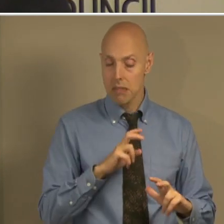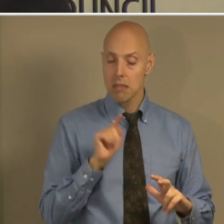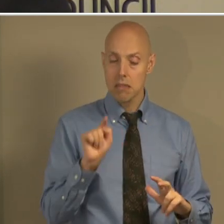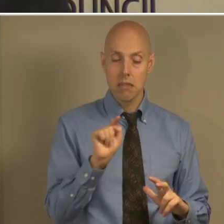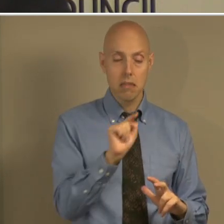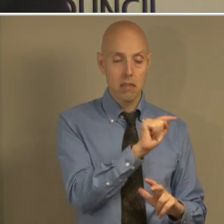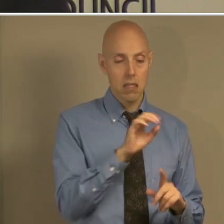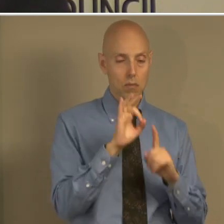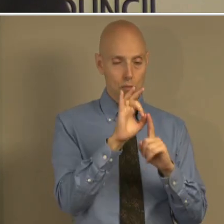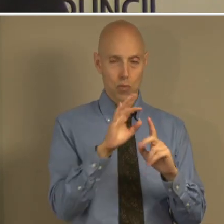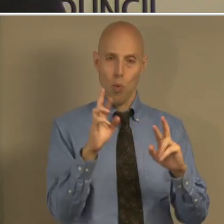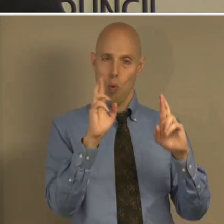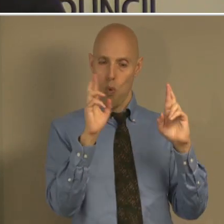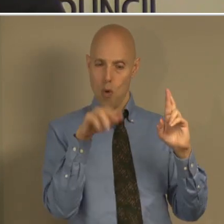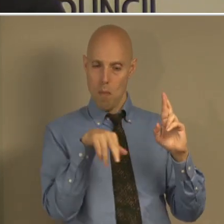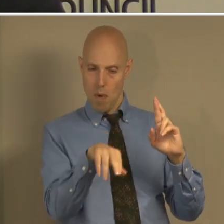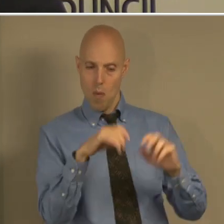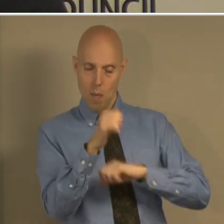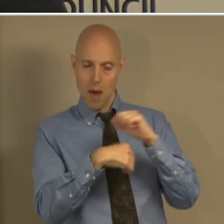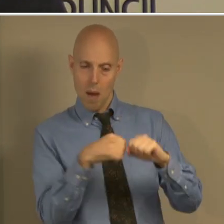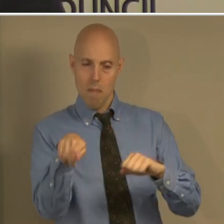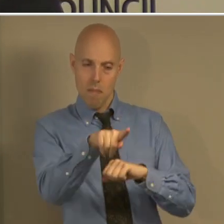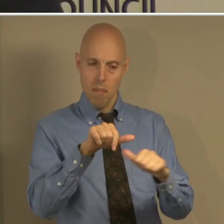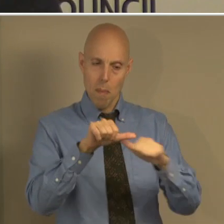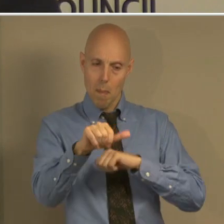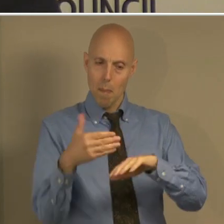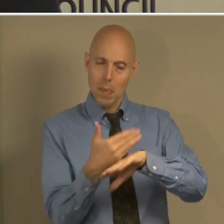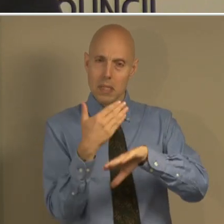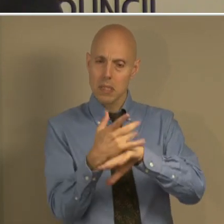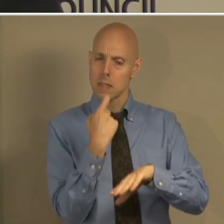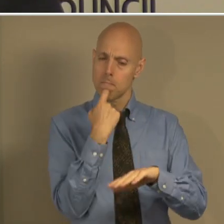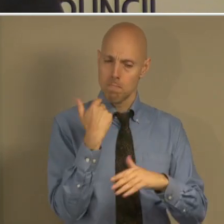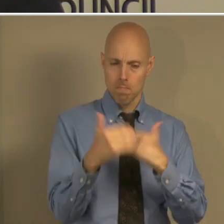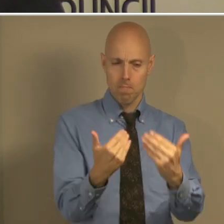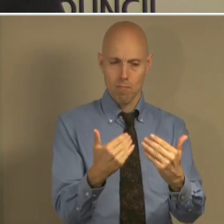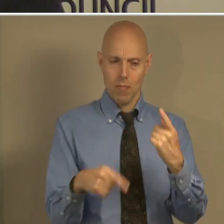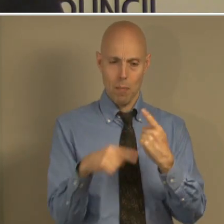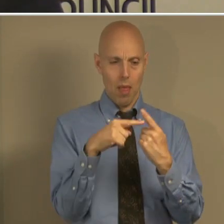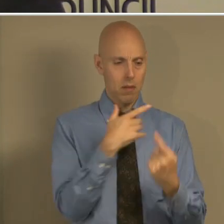I hope, underpin greater business resilience for the companies. Result in a better return for public money